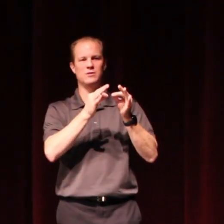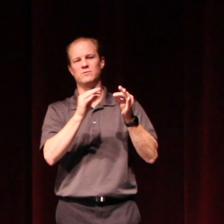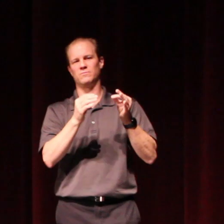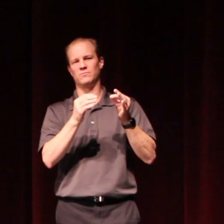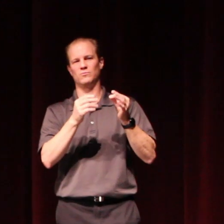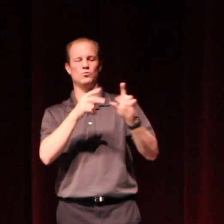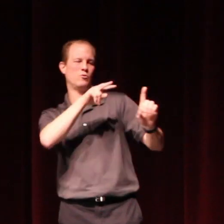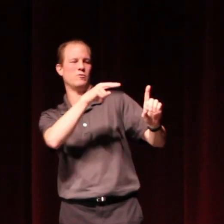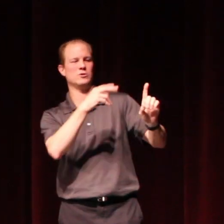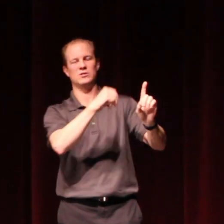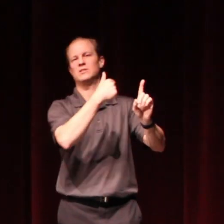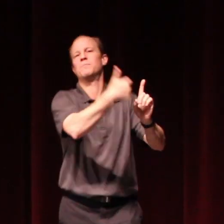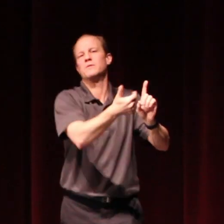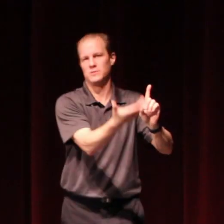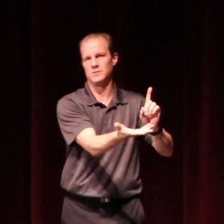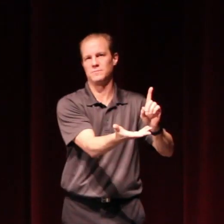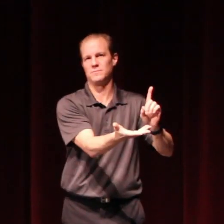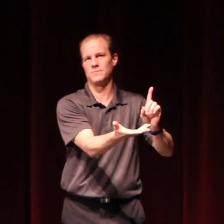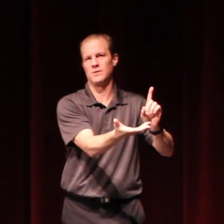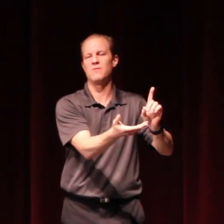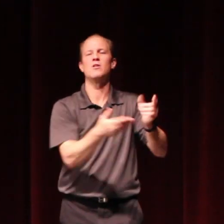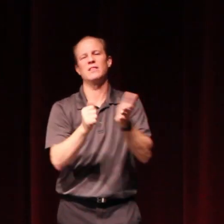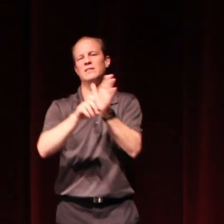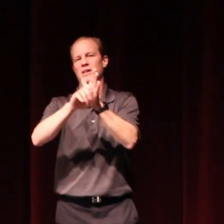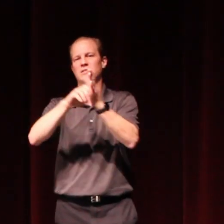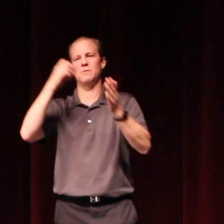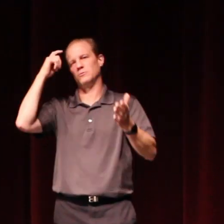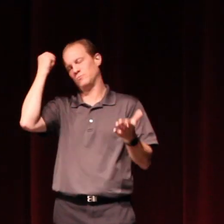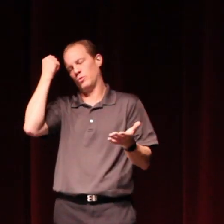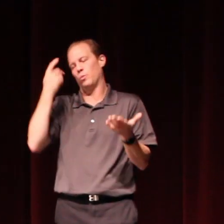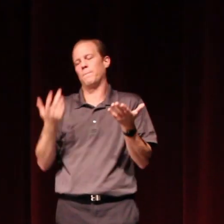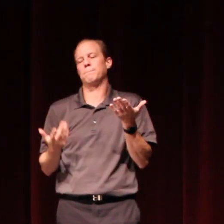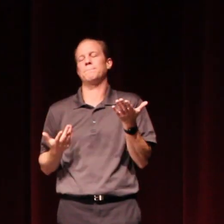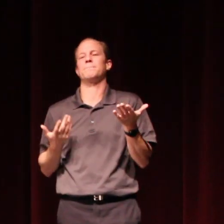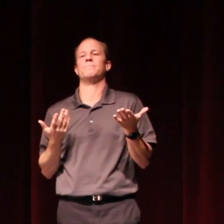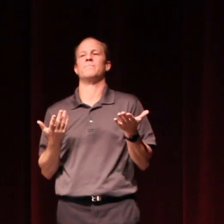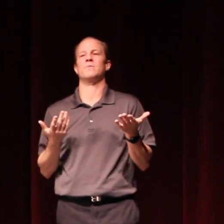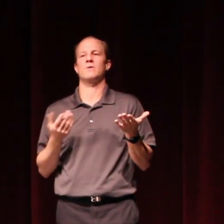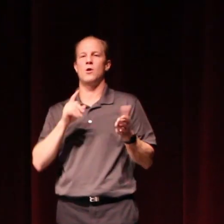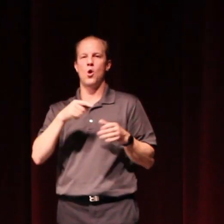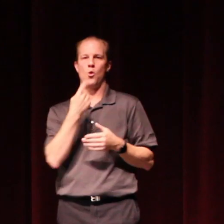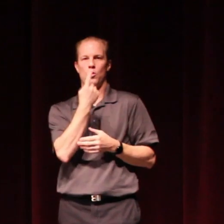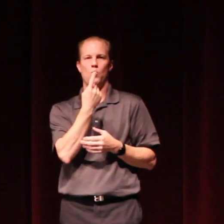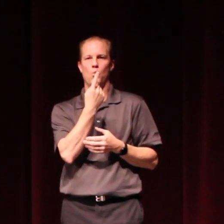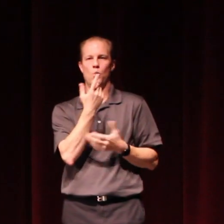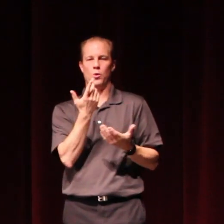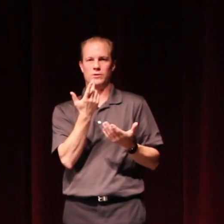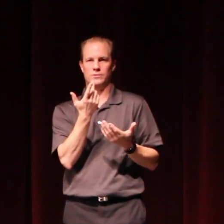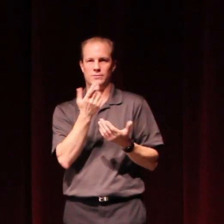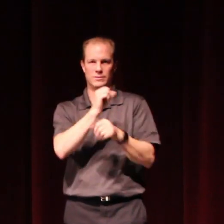So for example, let's say theoretically, there's only really one employee if you're a board member and that's the president.